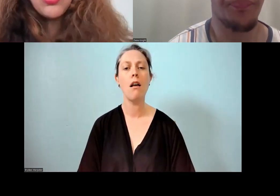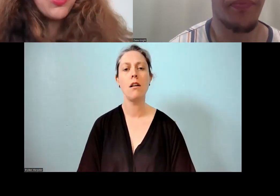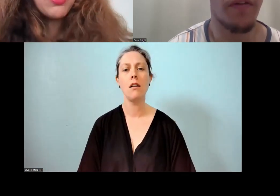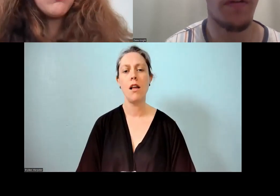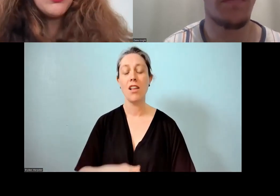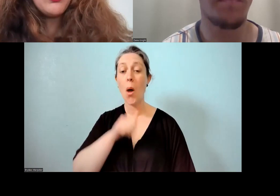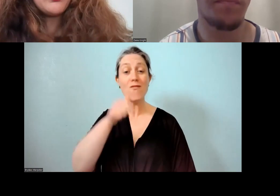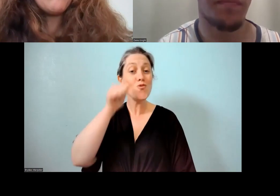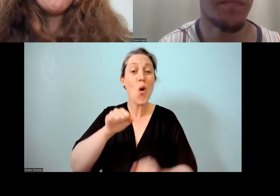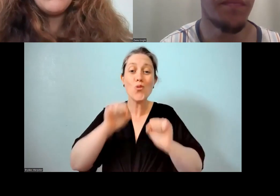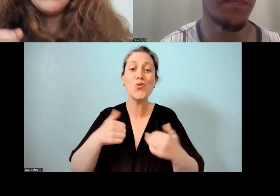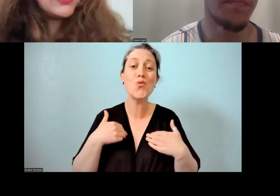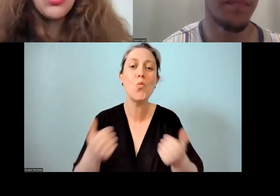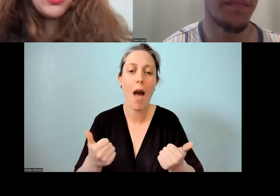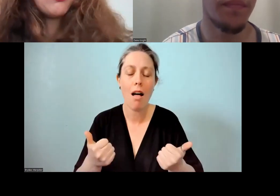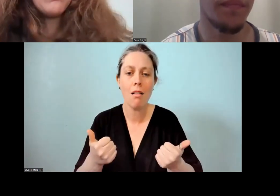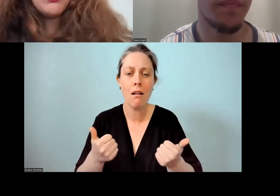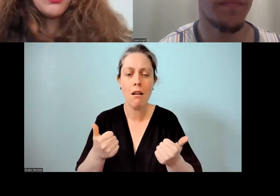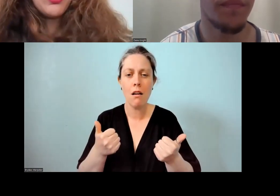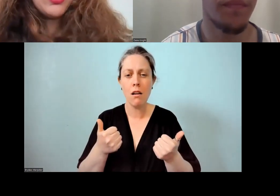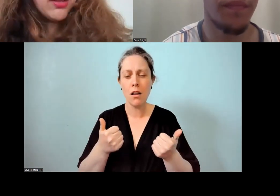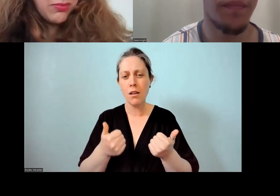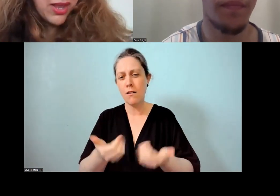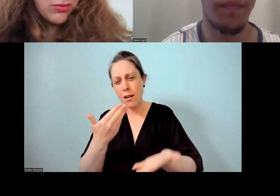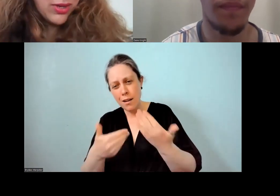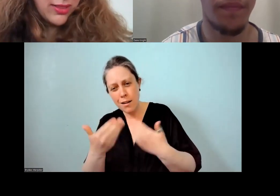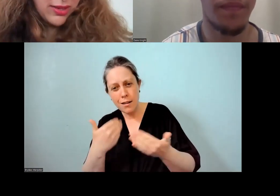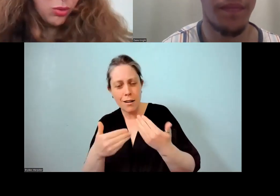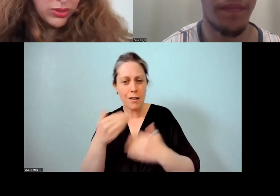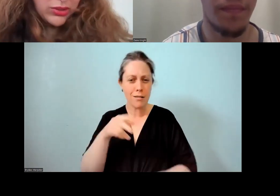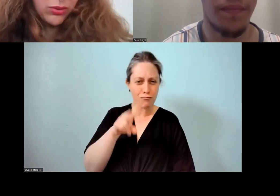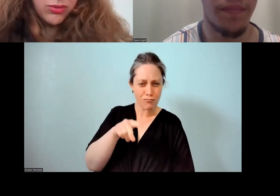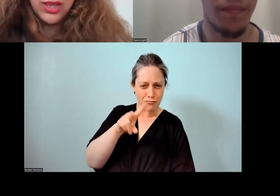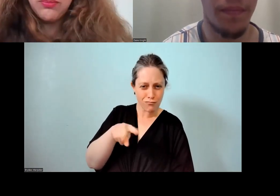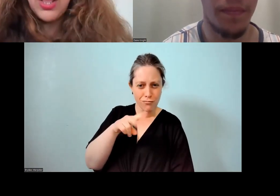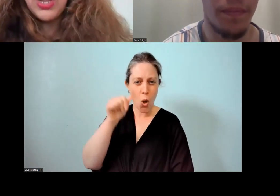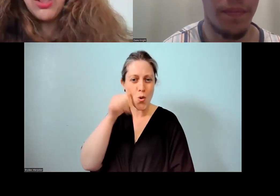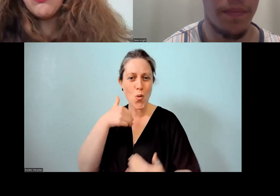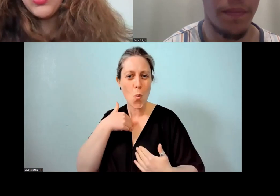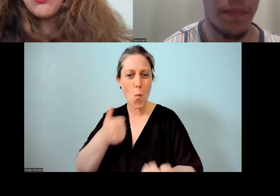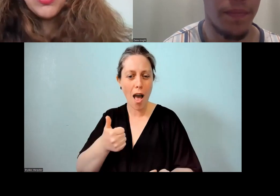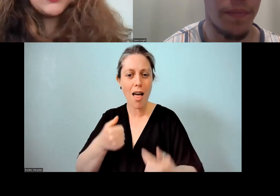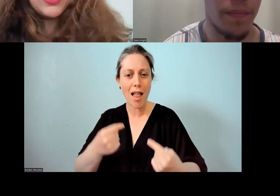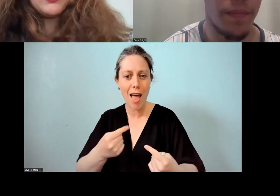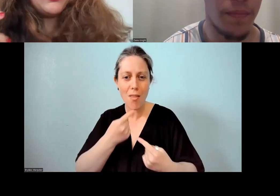Get to know them, listen to them, hear them out, and then also allow for that risk taking,